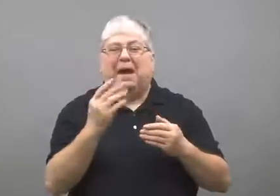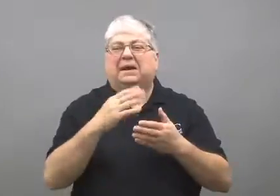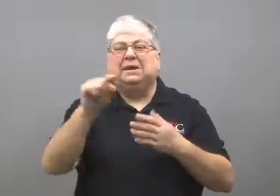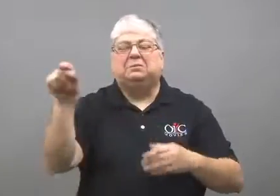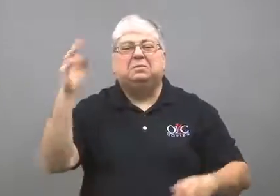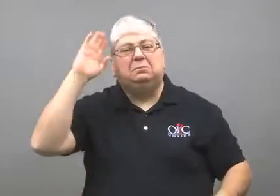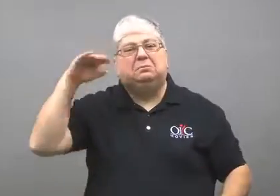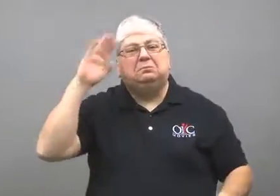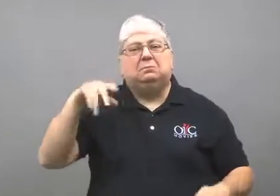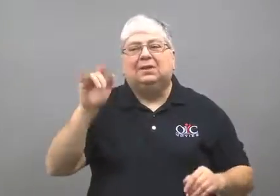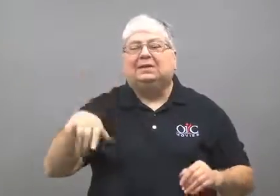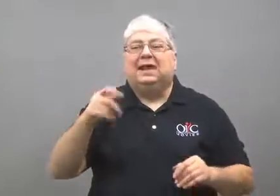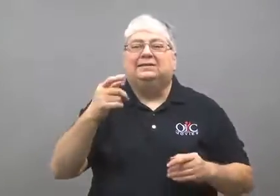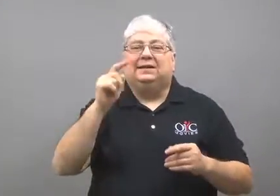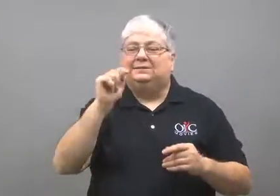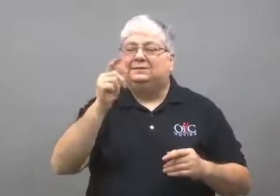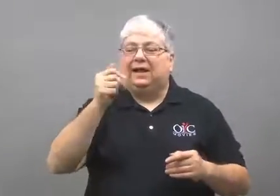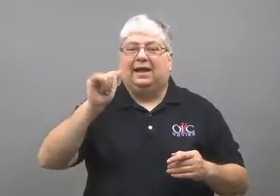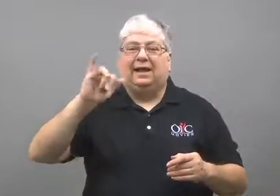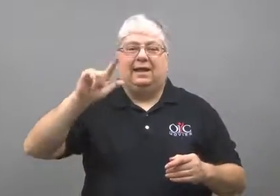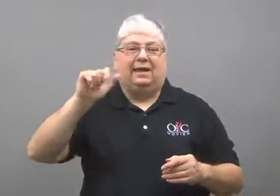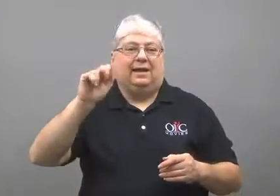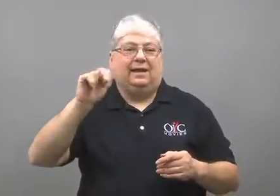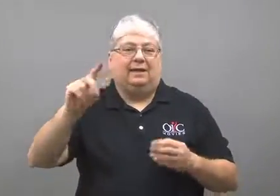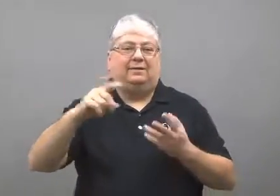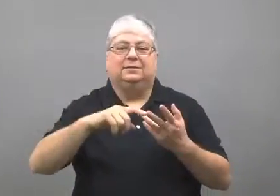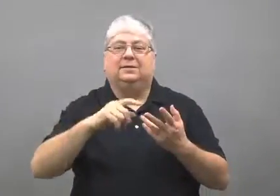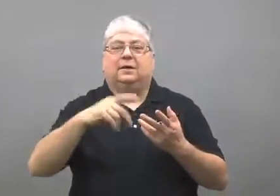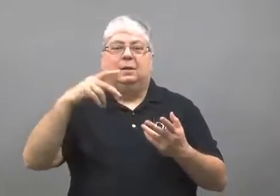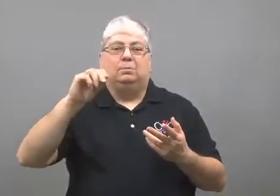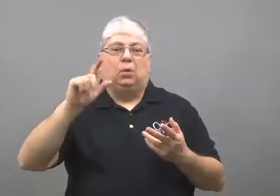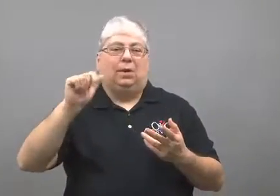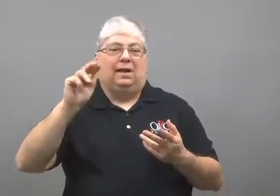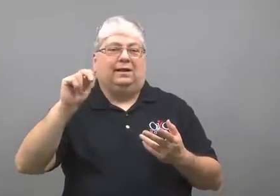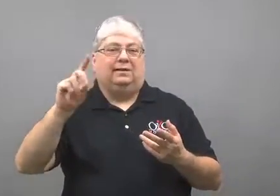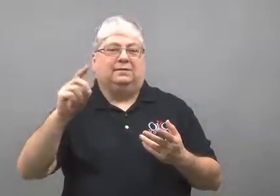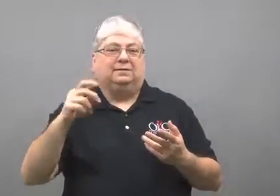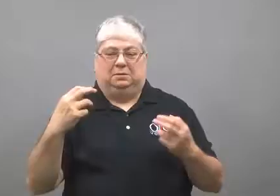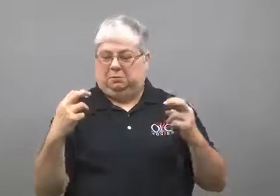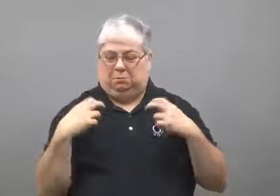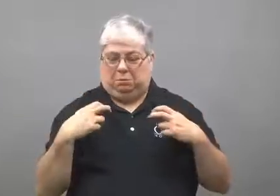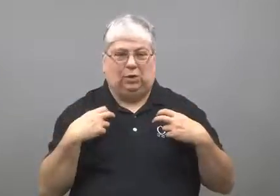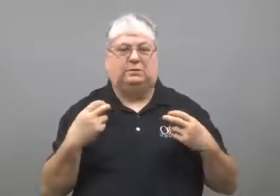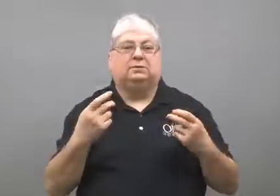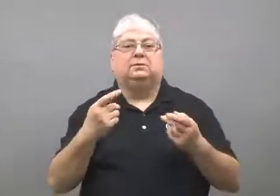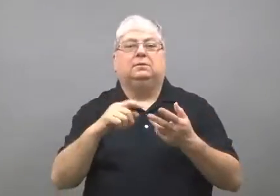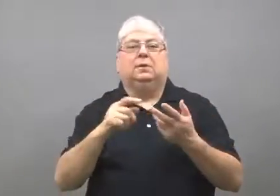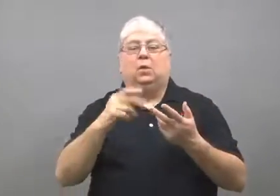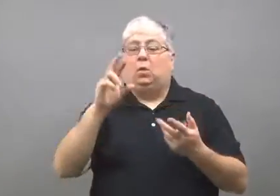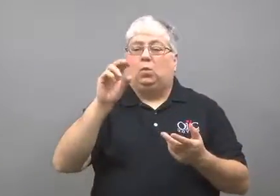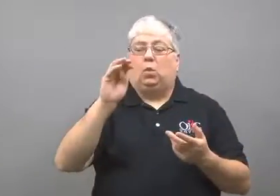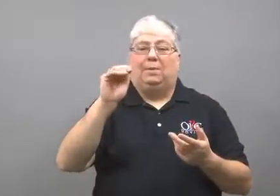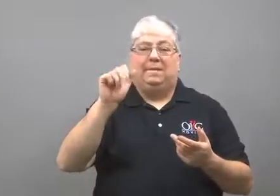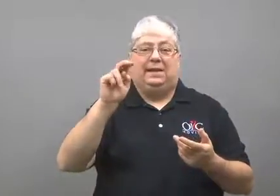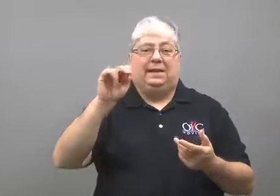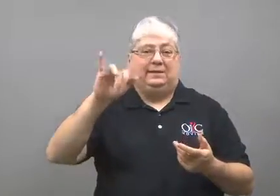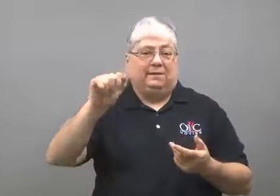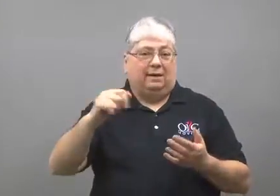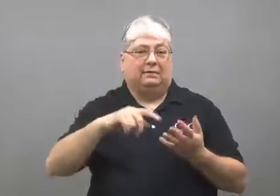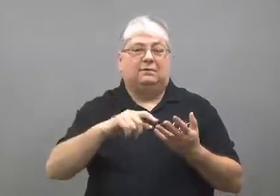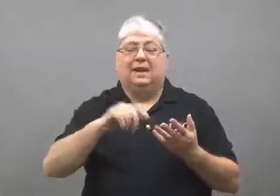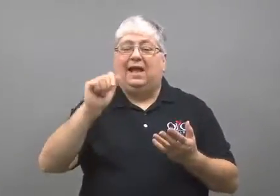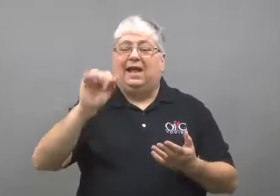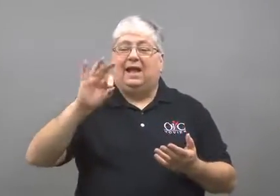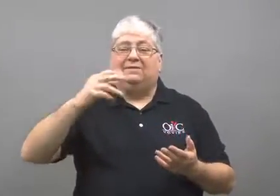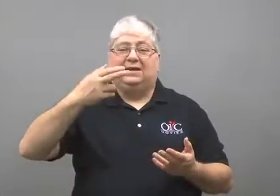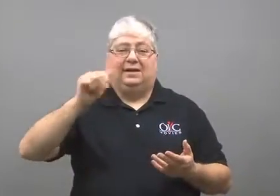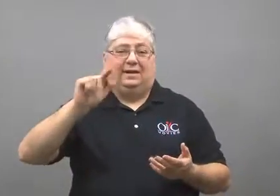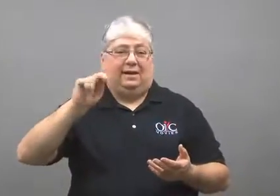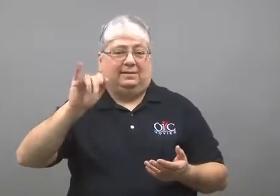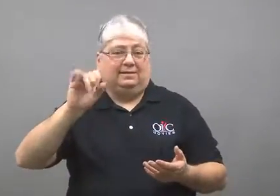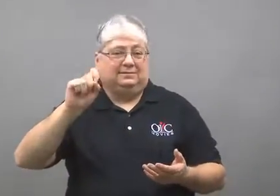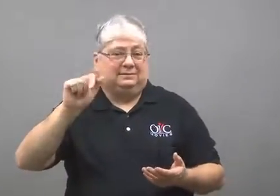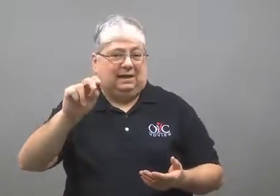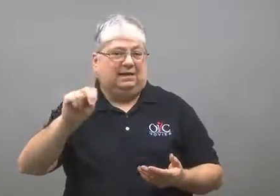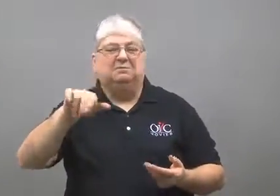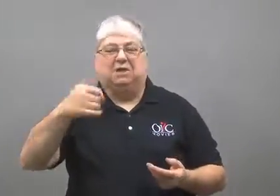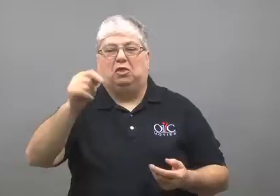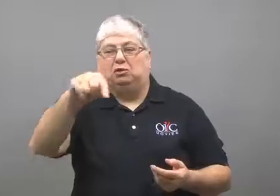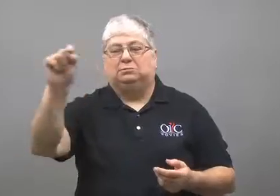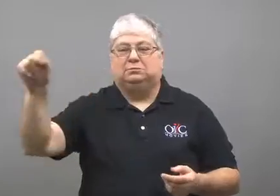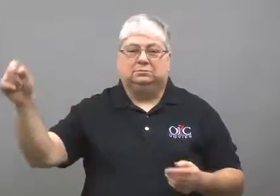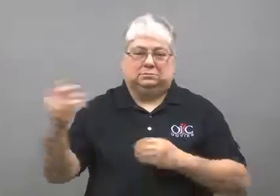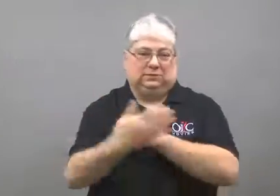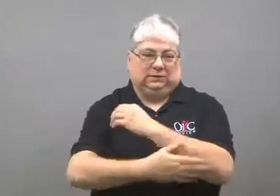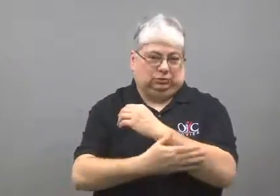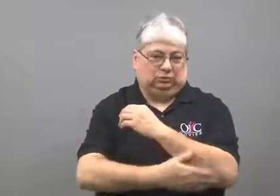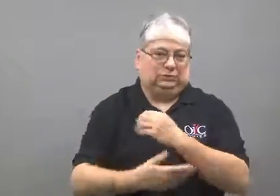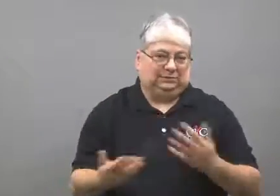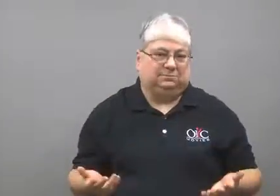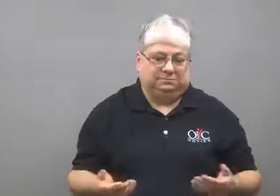However, it's known that some were in Thailand, Poland, Romania, Afghanistan and others.